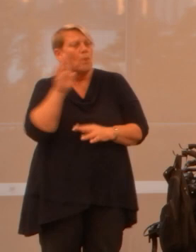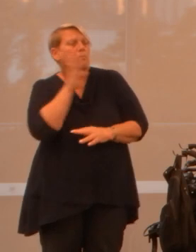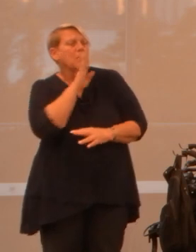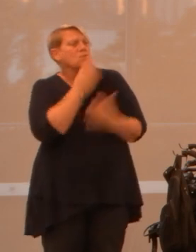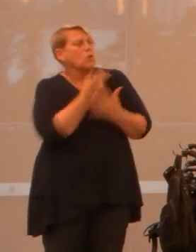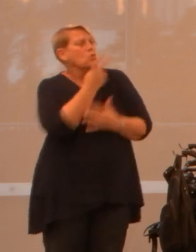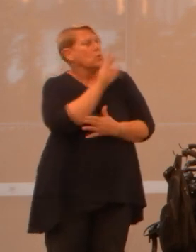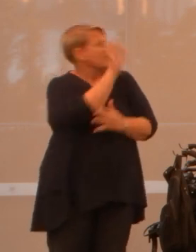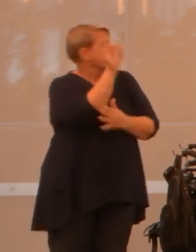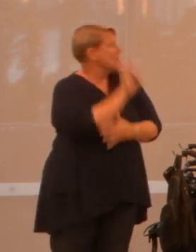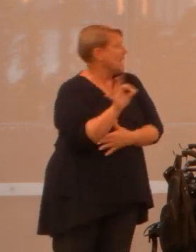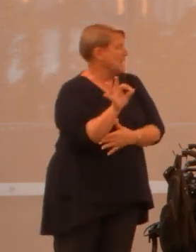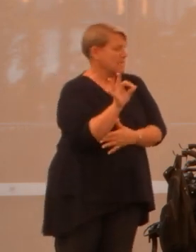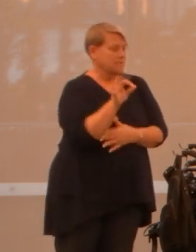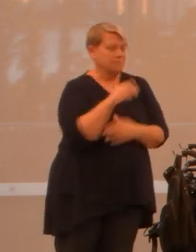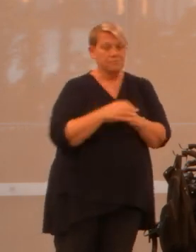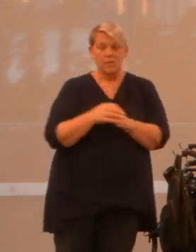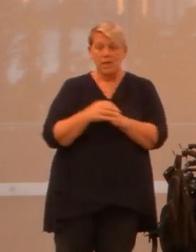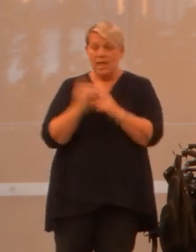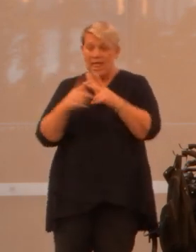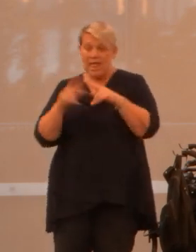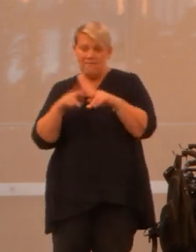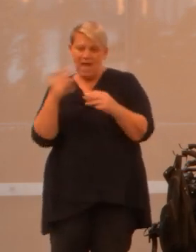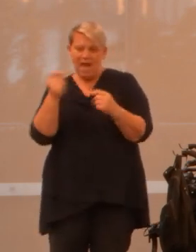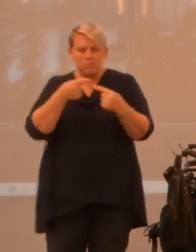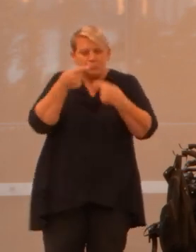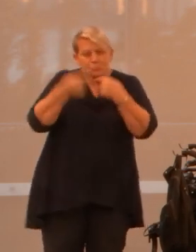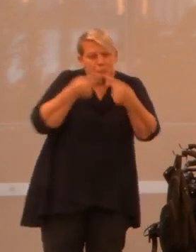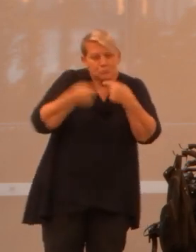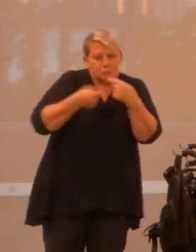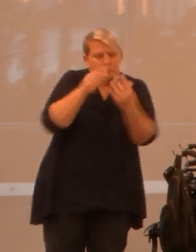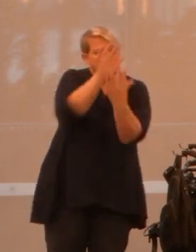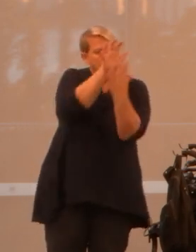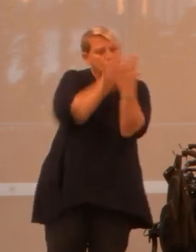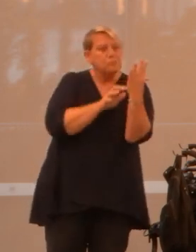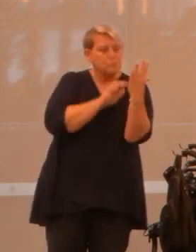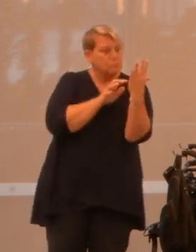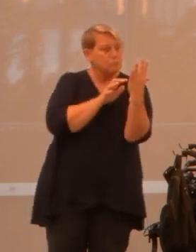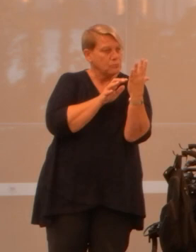Putting a very good text description of anything, a product or just a picture